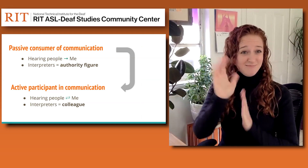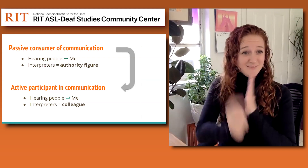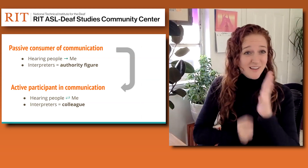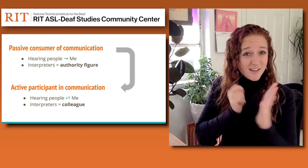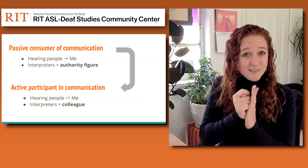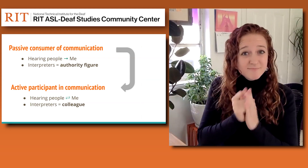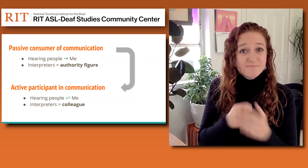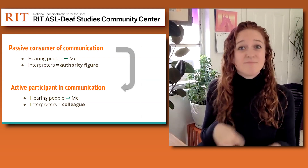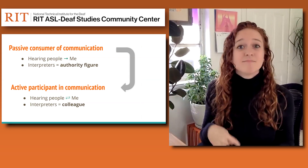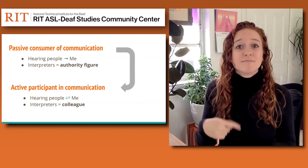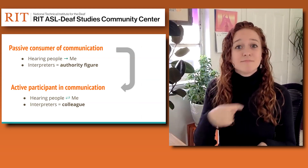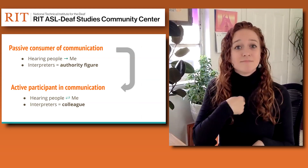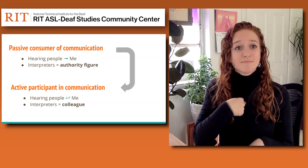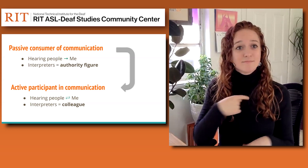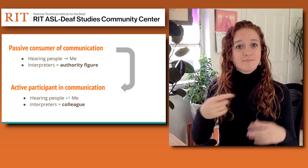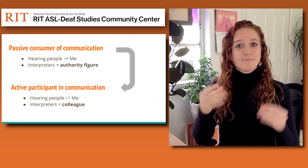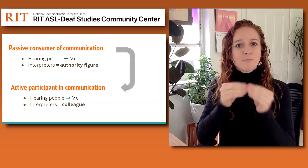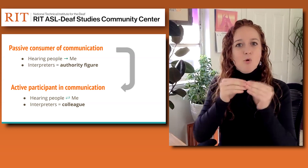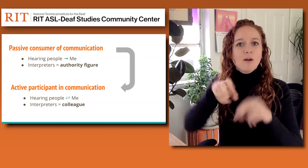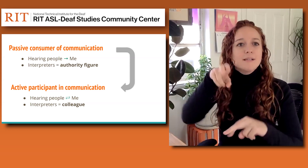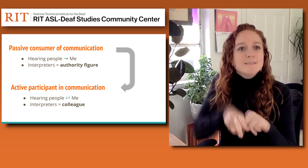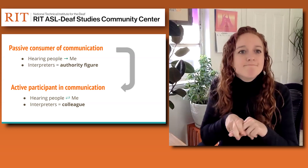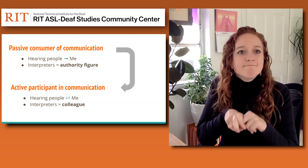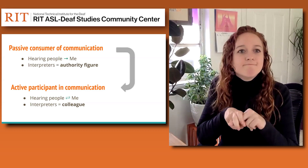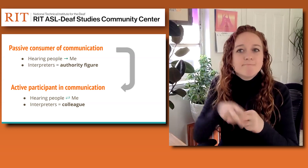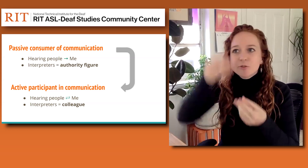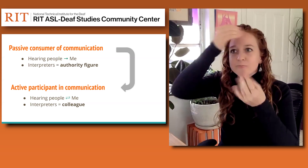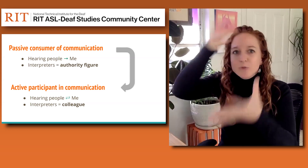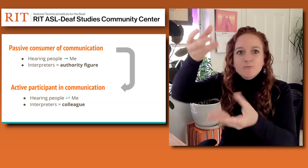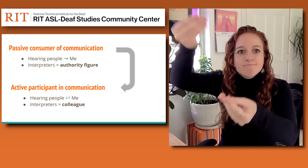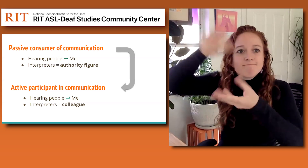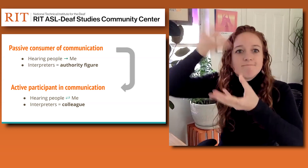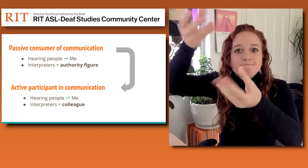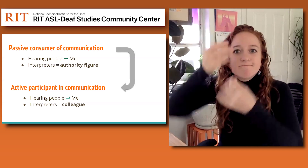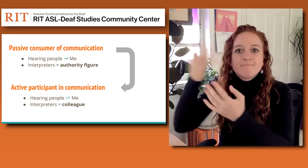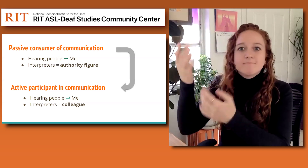So, my journey began at RIT, of course,